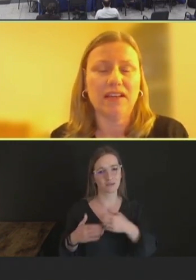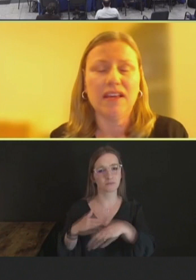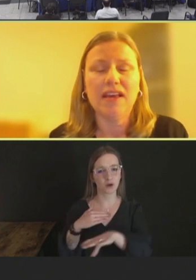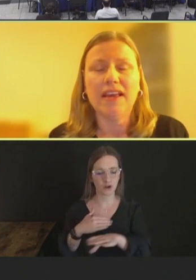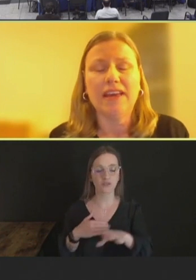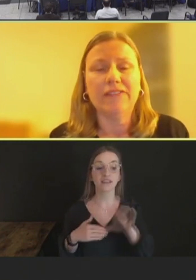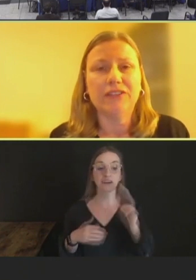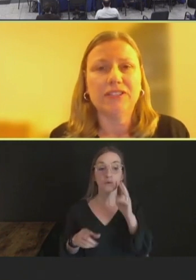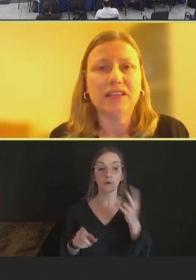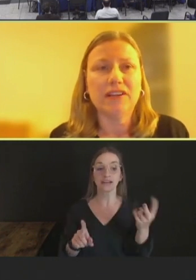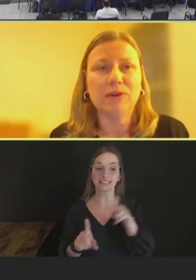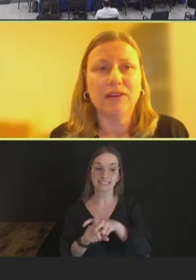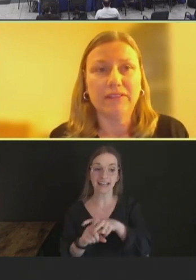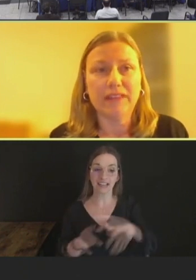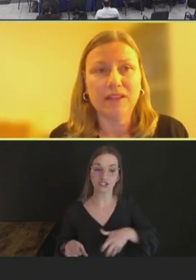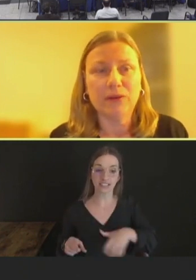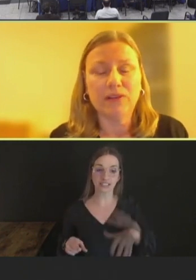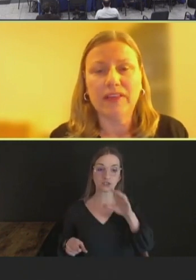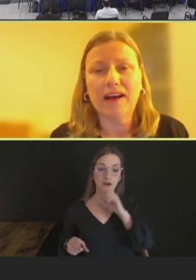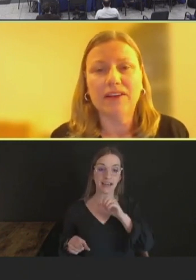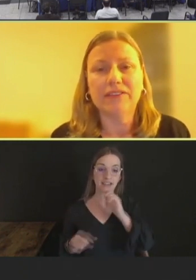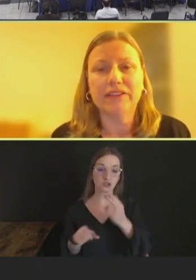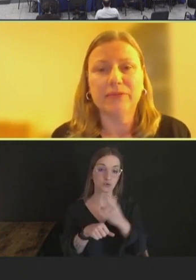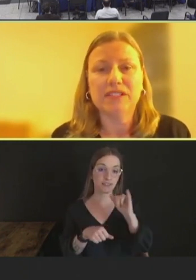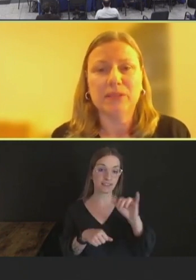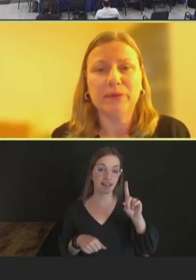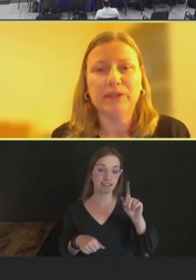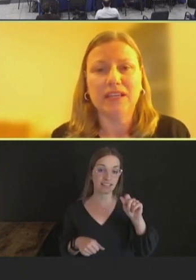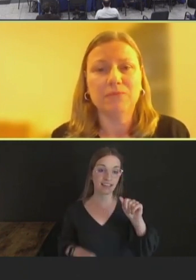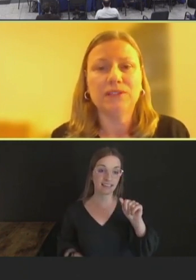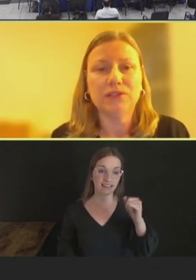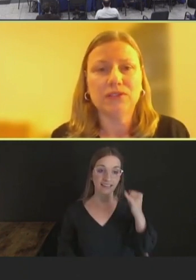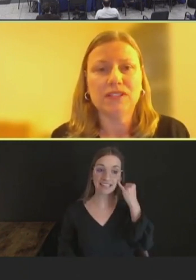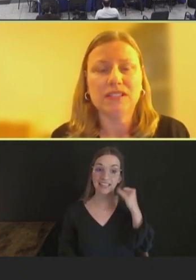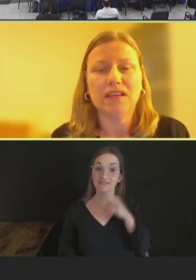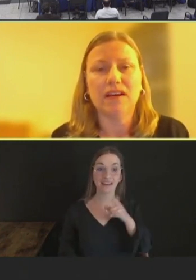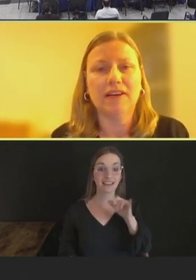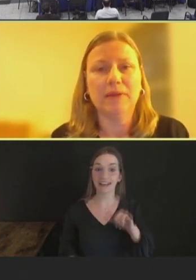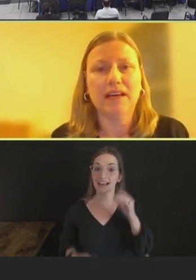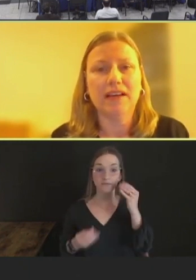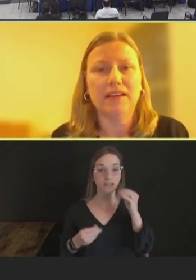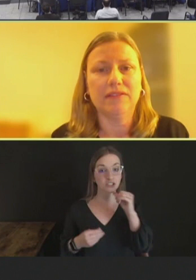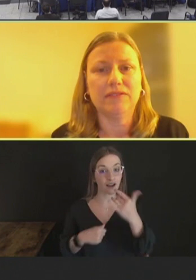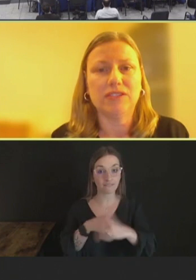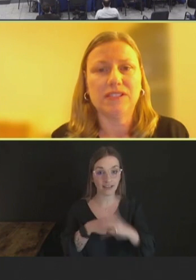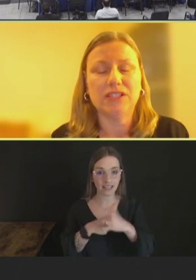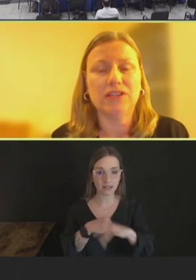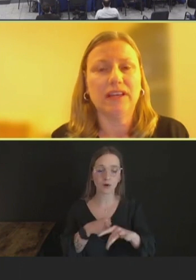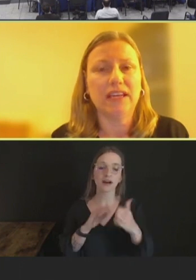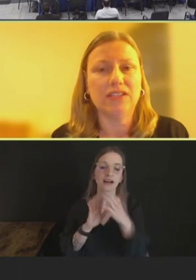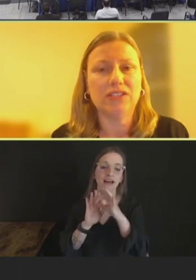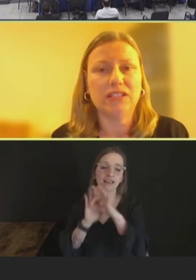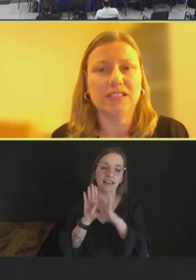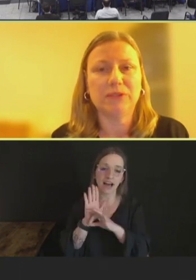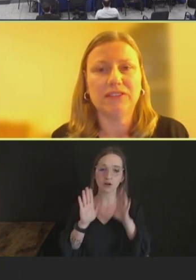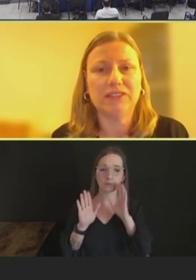If those data weren't available, the algorithm simply imputes a gestational age that's specific